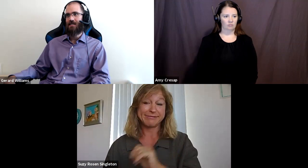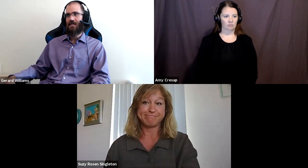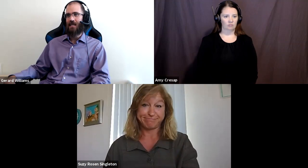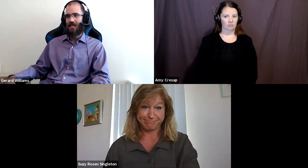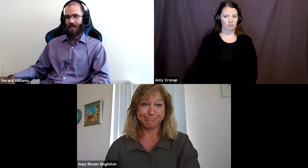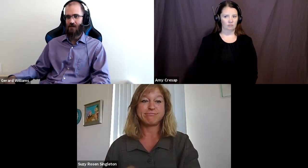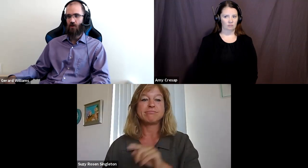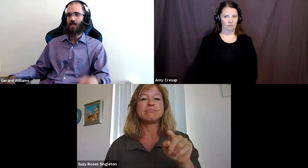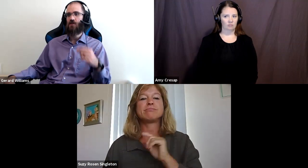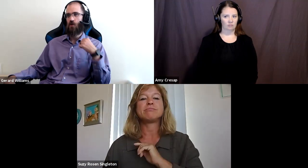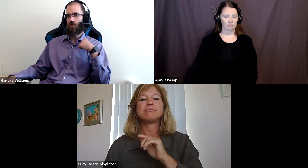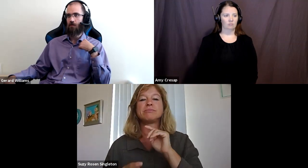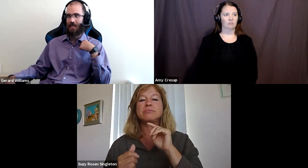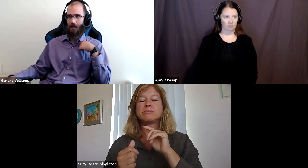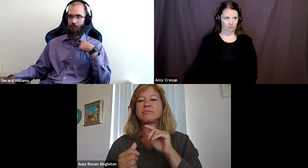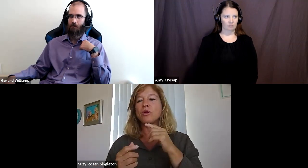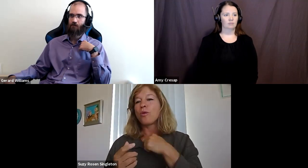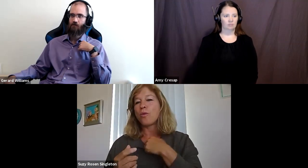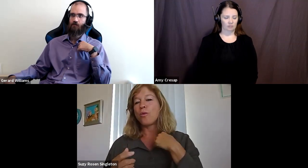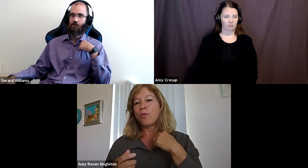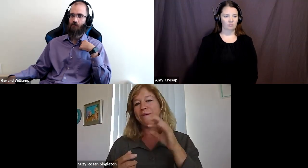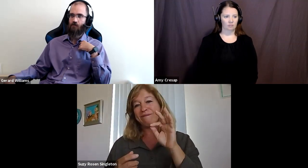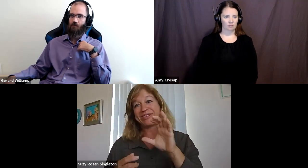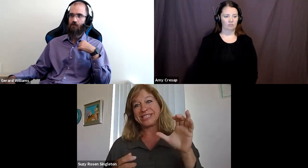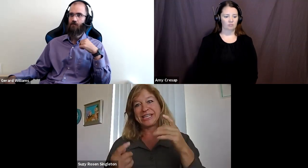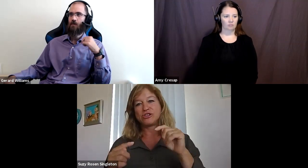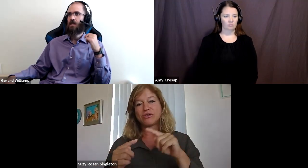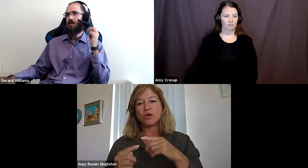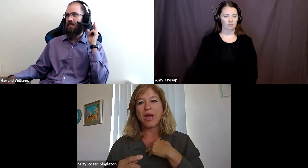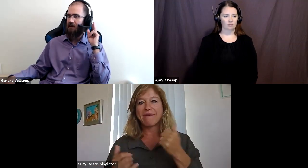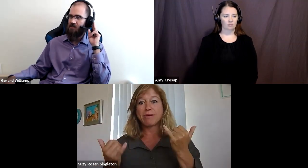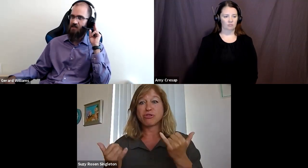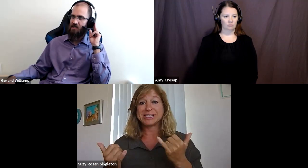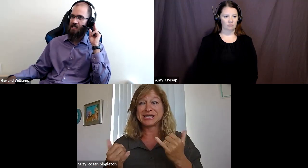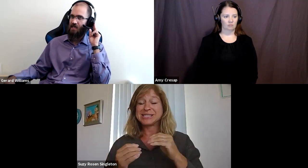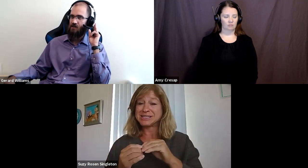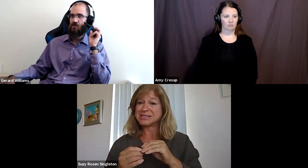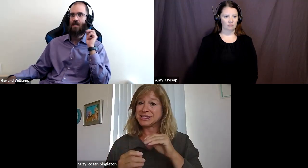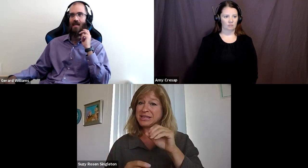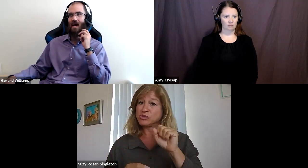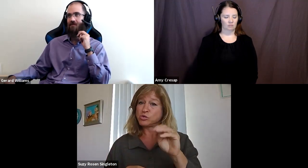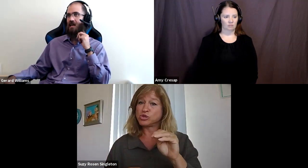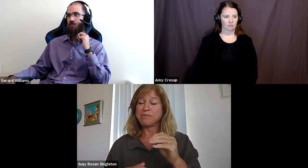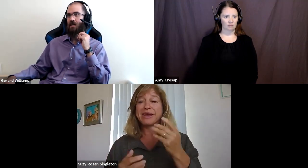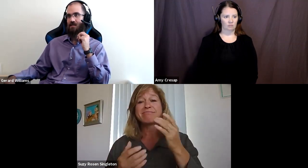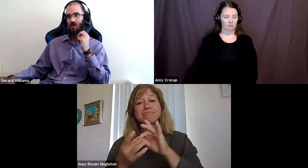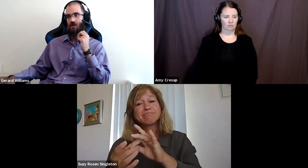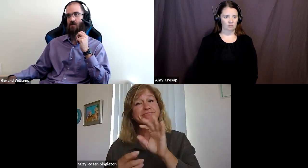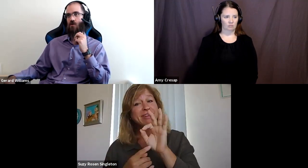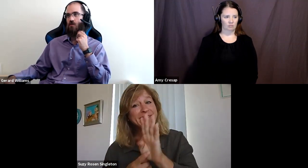And next bullet is social media. The FCC has tried to have a presence on social